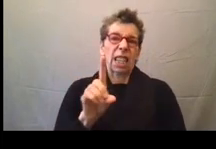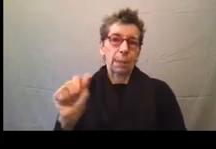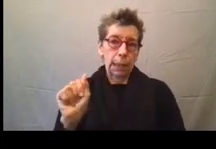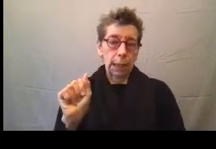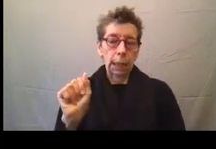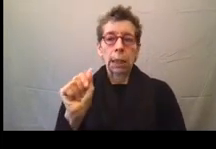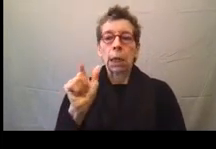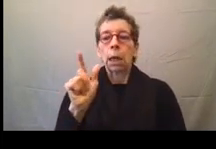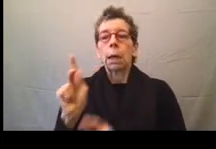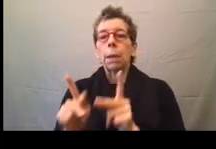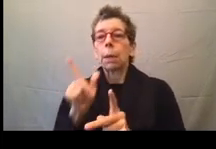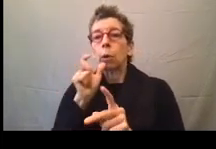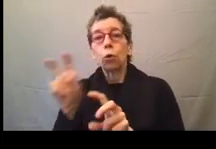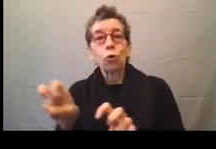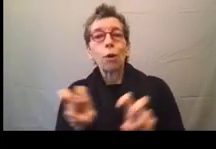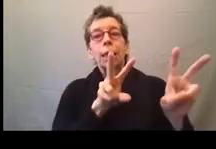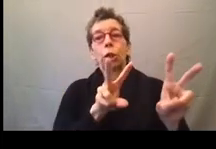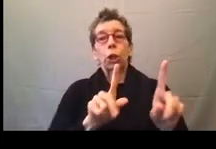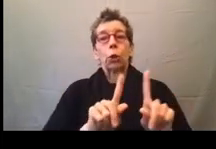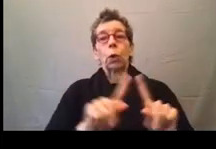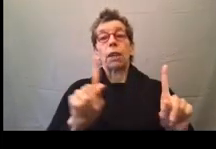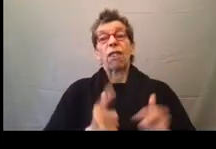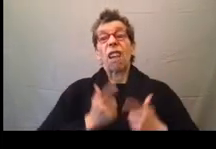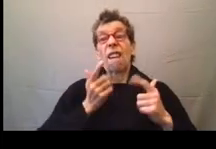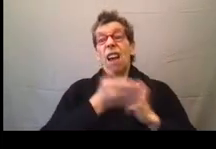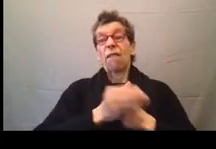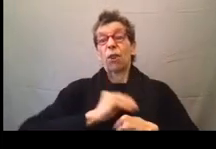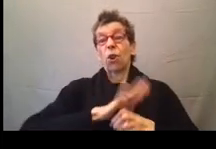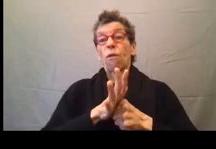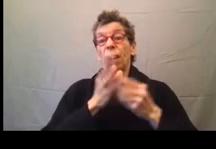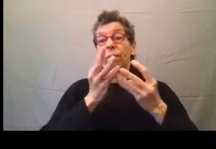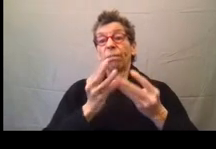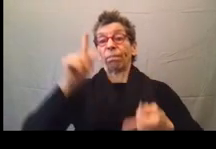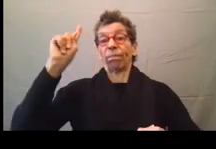transition into life into a new way. When we think about telework, I will tell you that